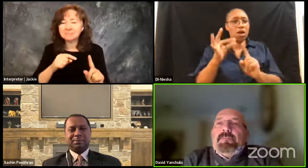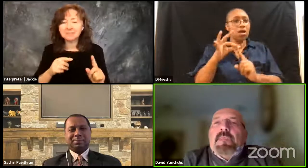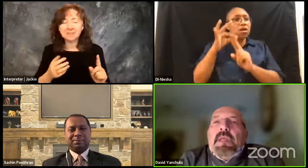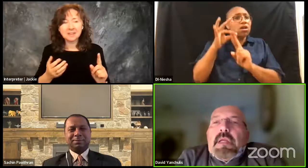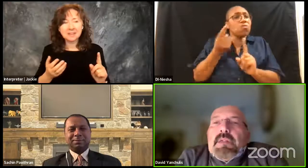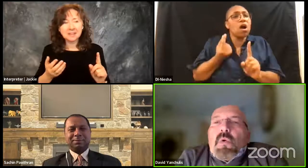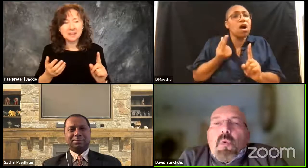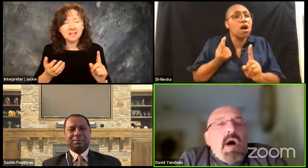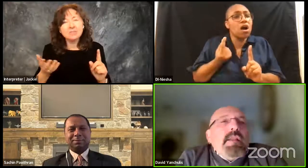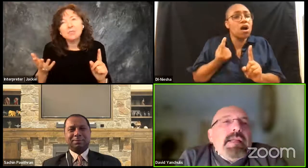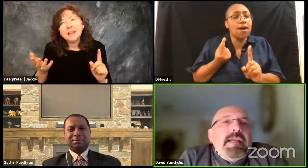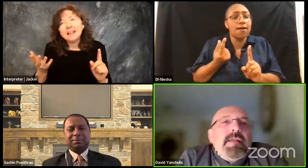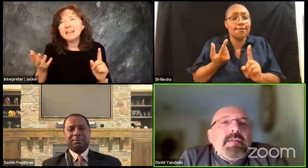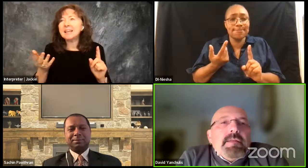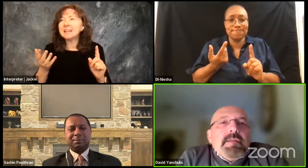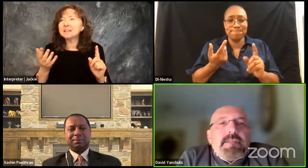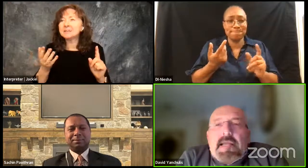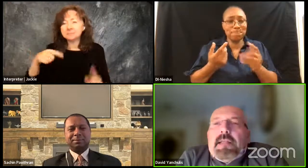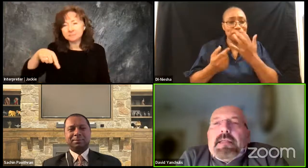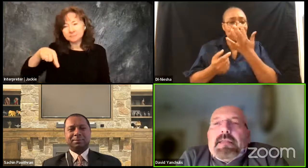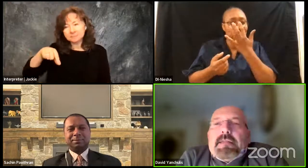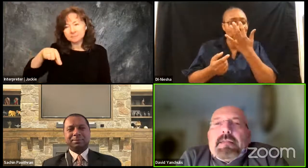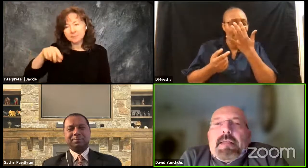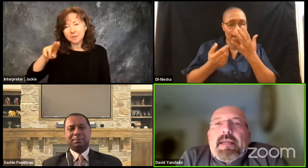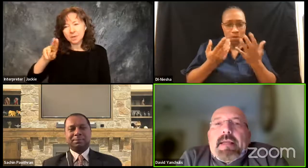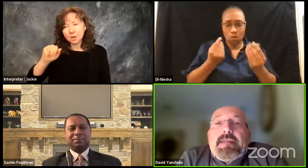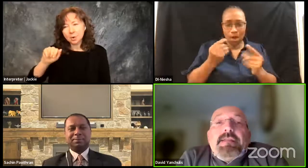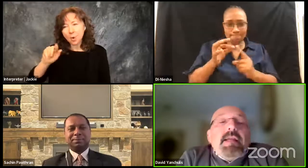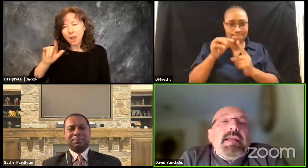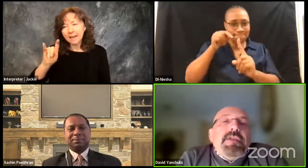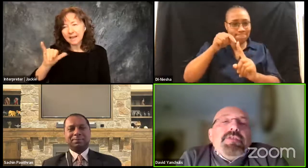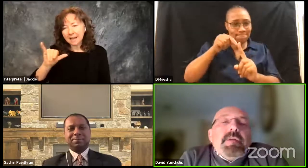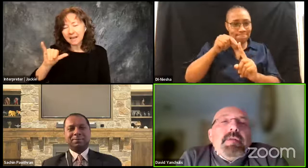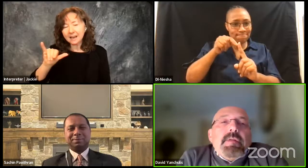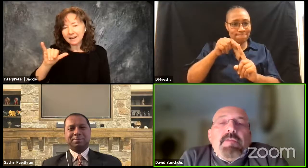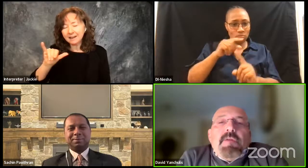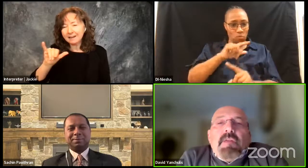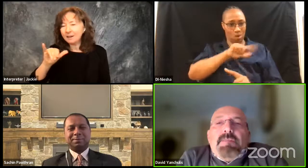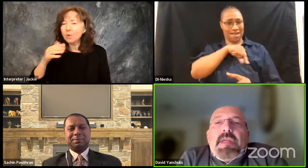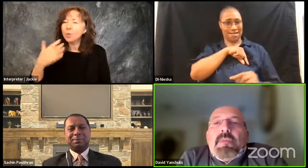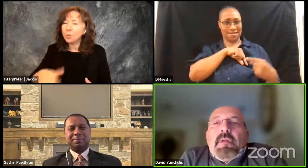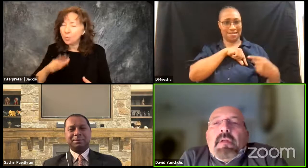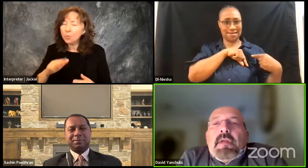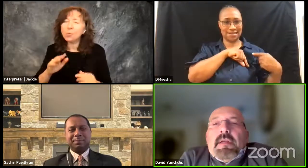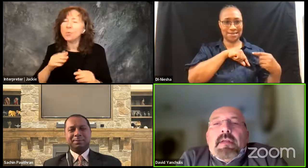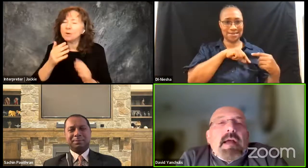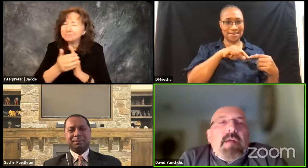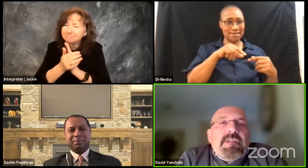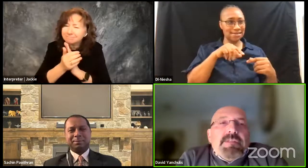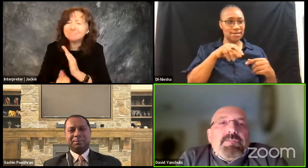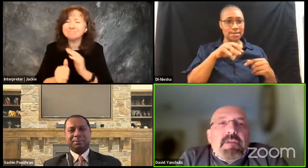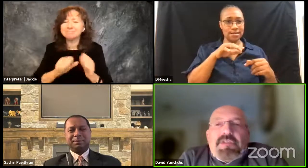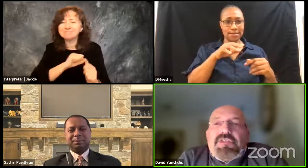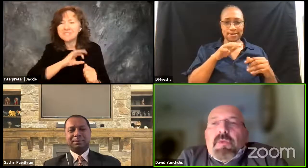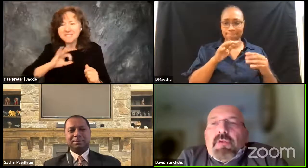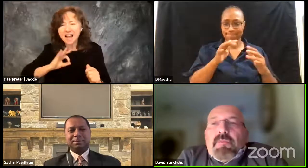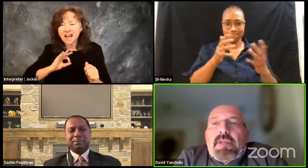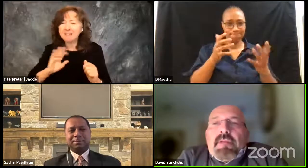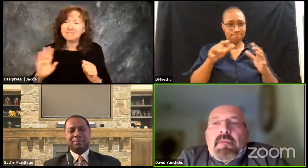quality, talent, and dedication of all of the people, I was privileged to work with.